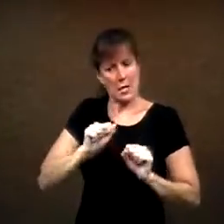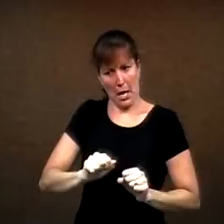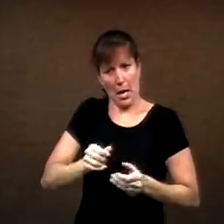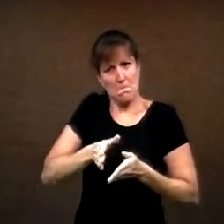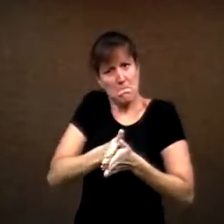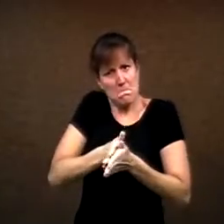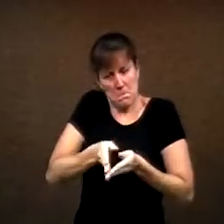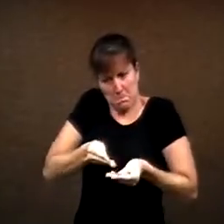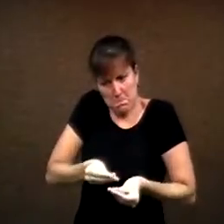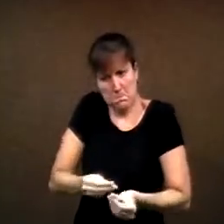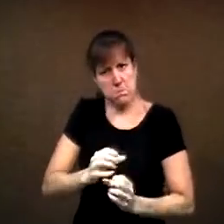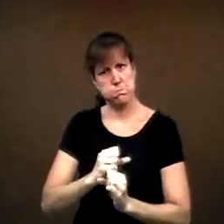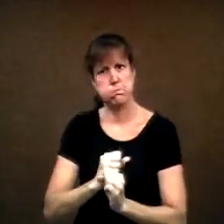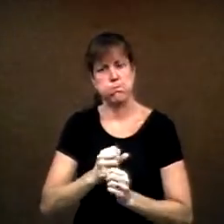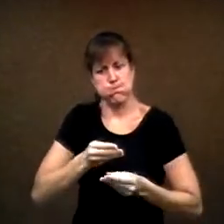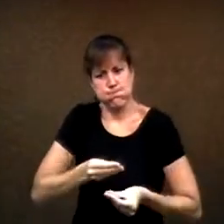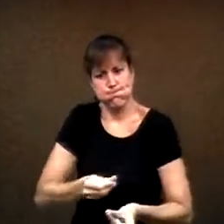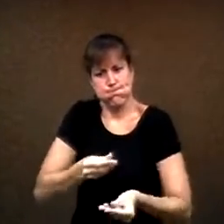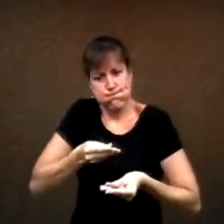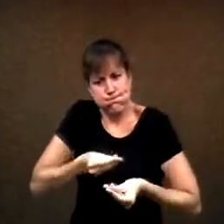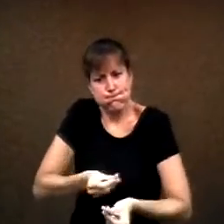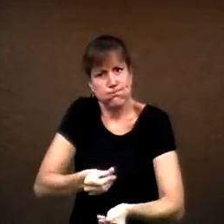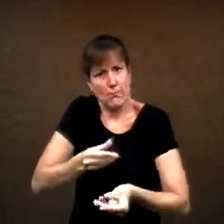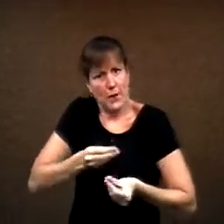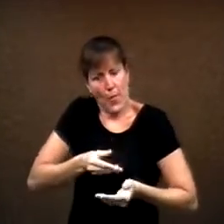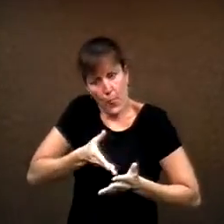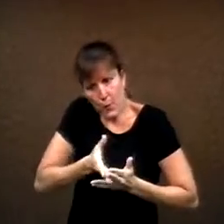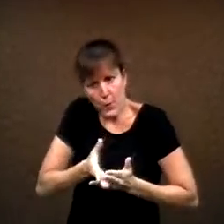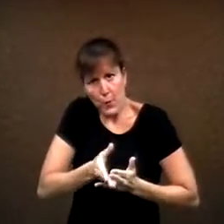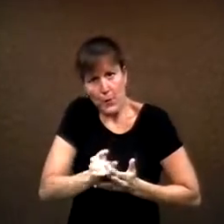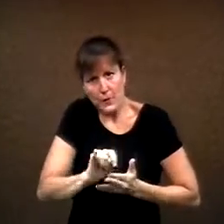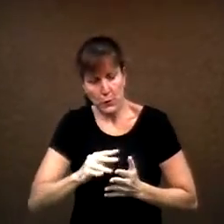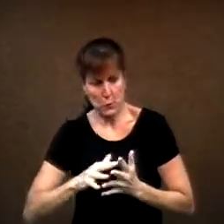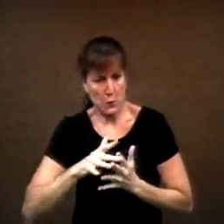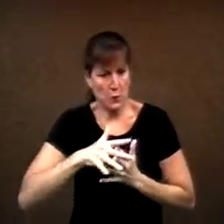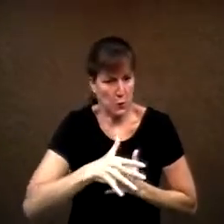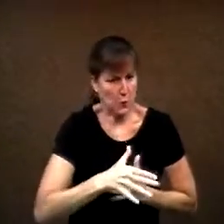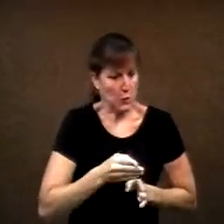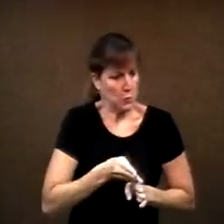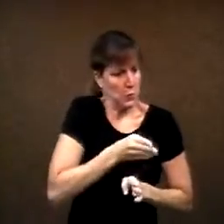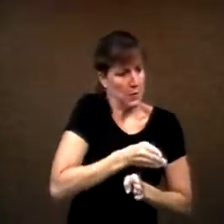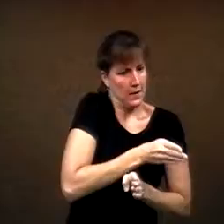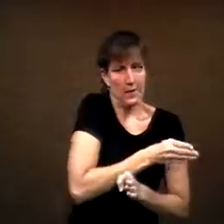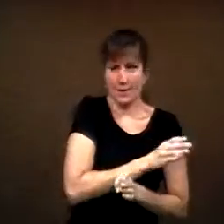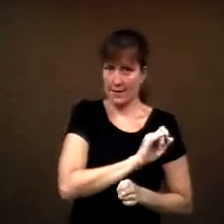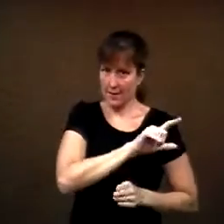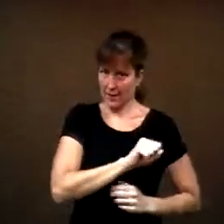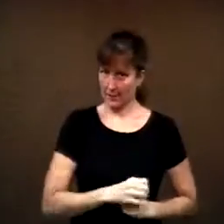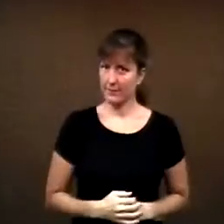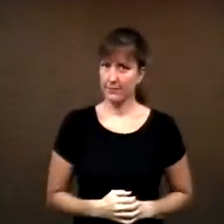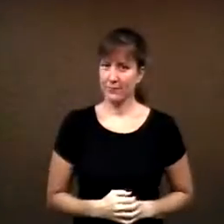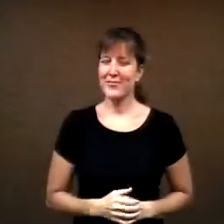those potentials through tissue, to adjacent cells. ... So, we've got this closed system, and we can